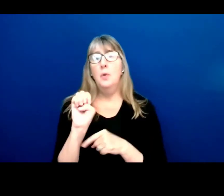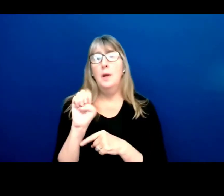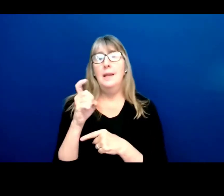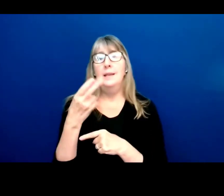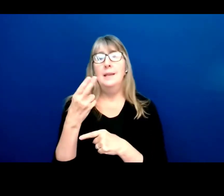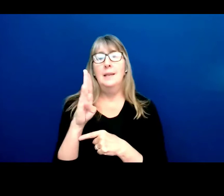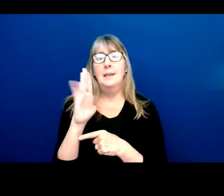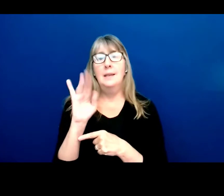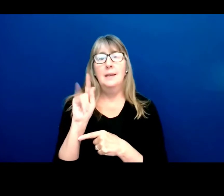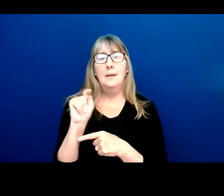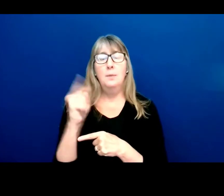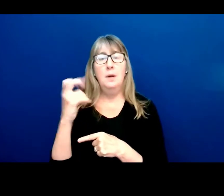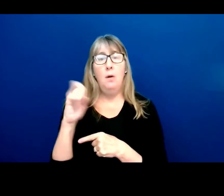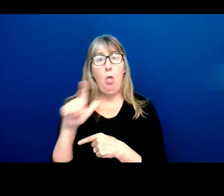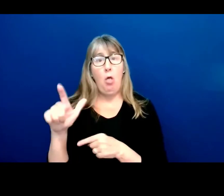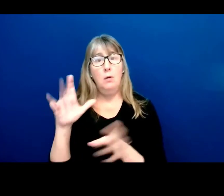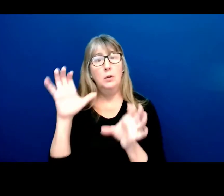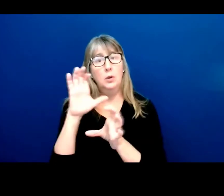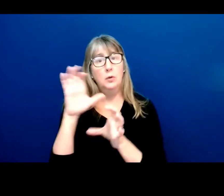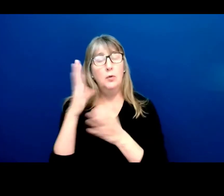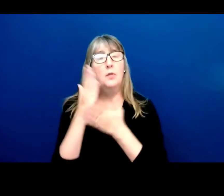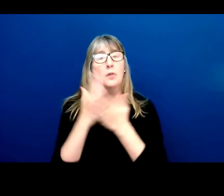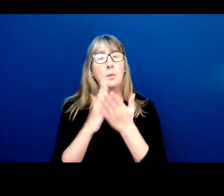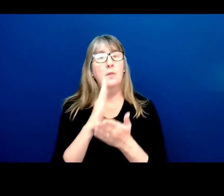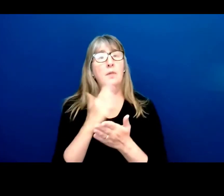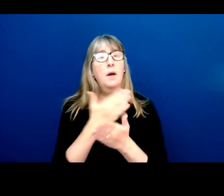and look for some of our tables